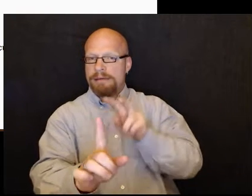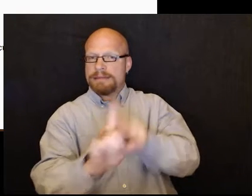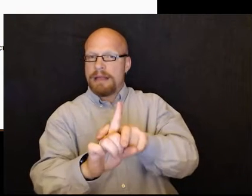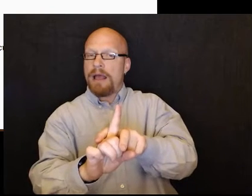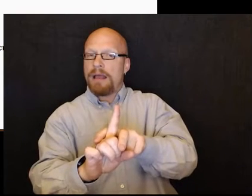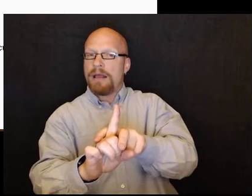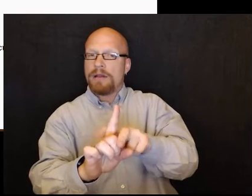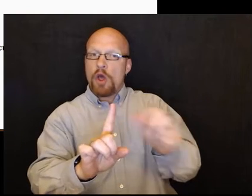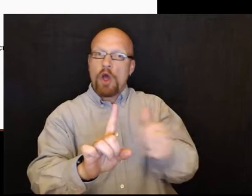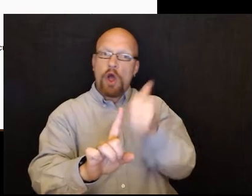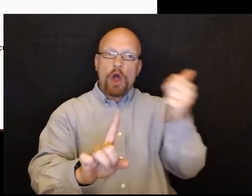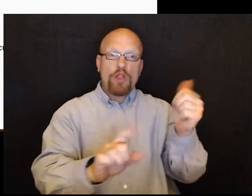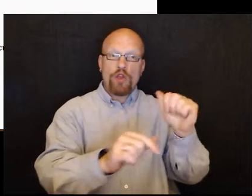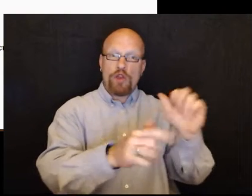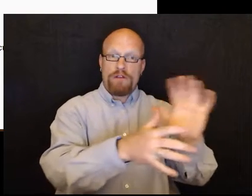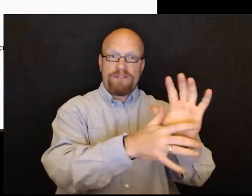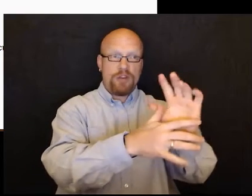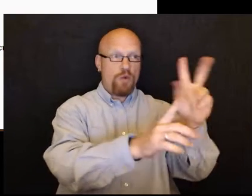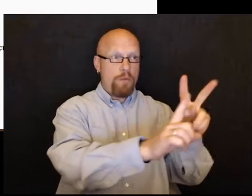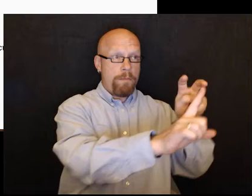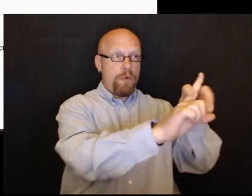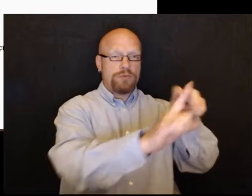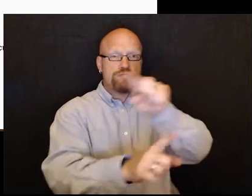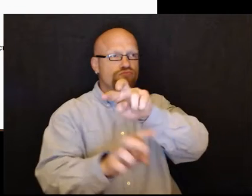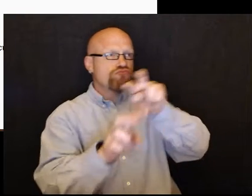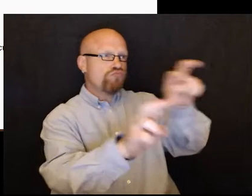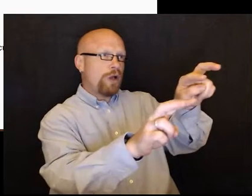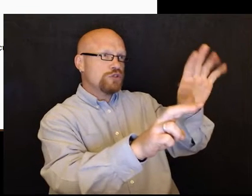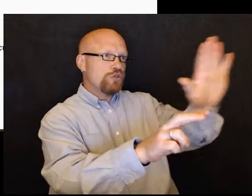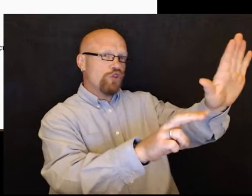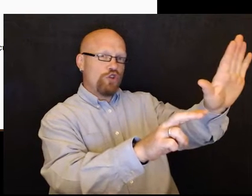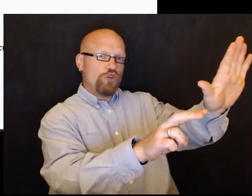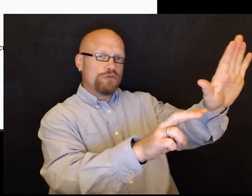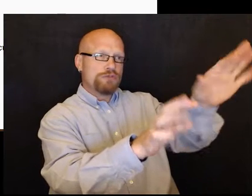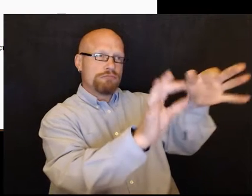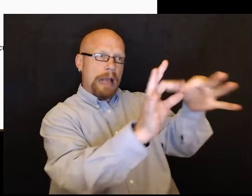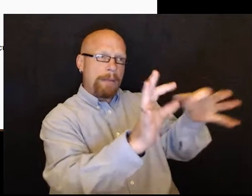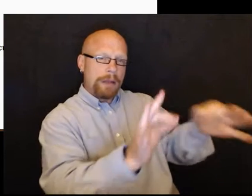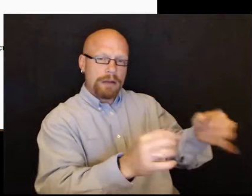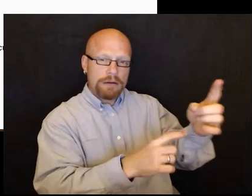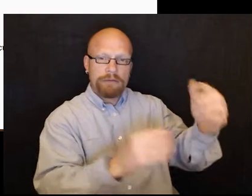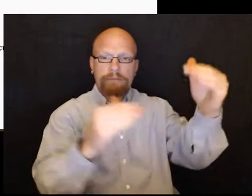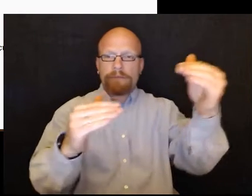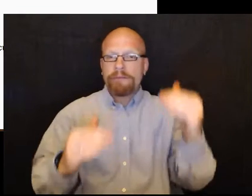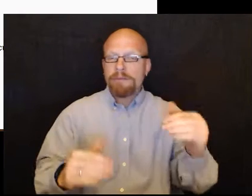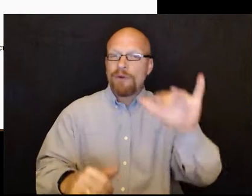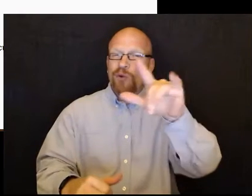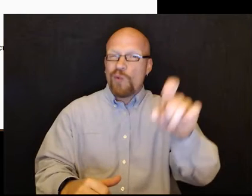You will be posting your own videos and watching other students' posted videos